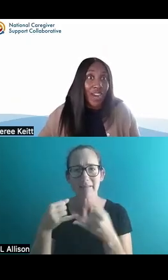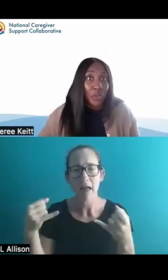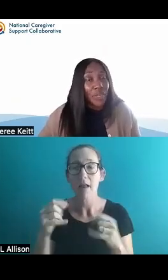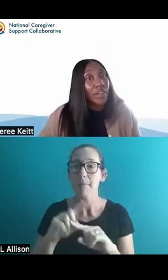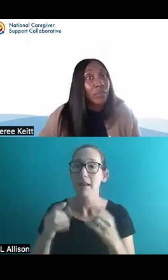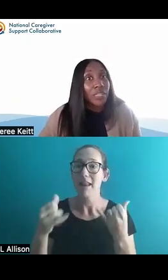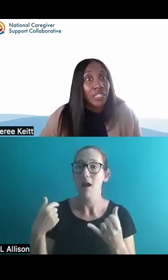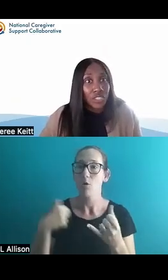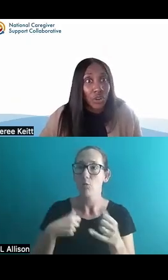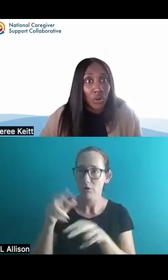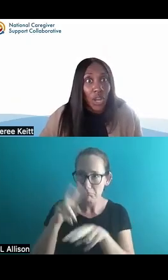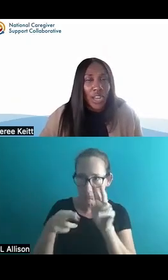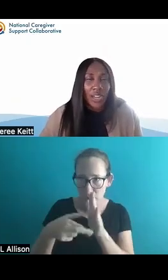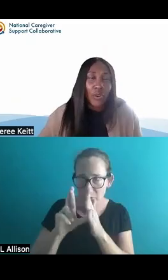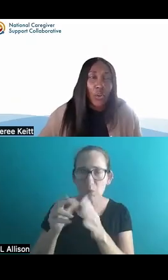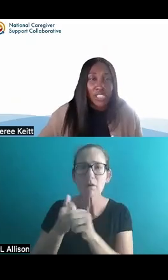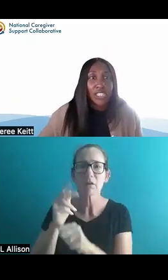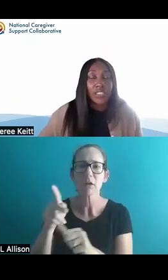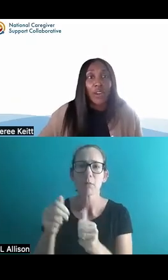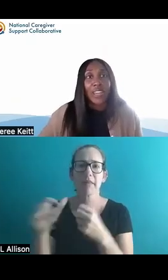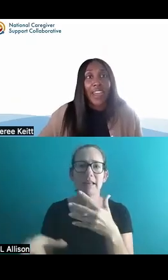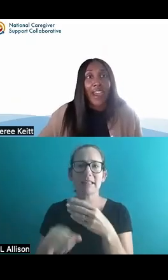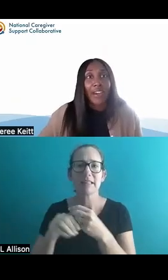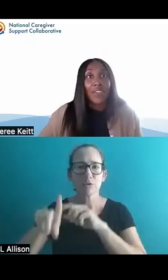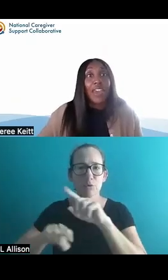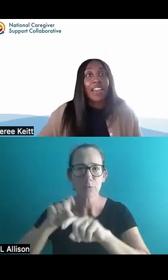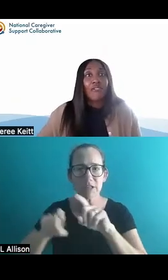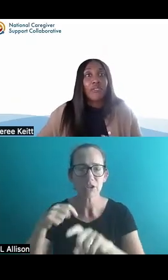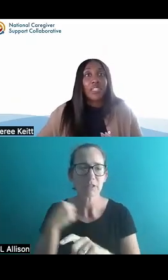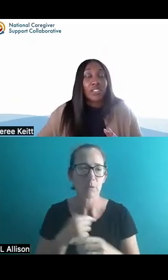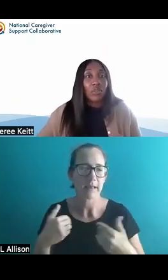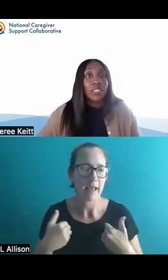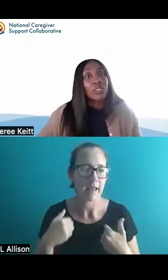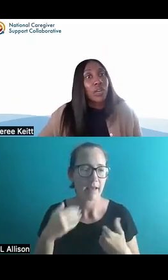following up with additional kind of questions that we have. And I feel as though this is one